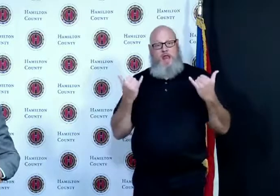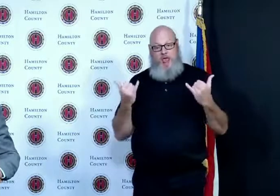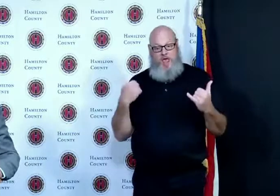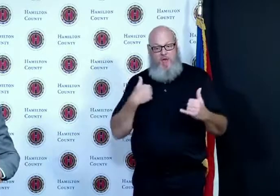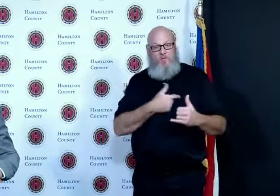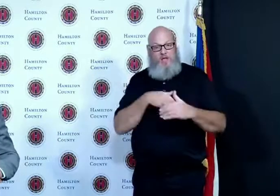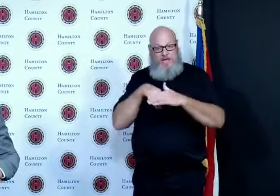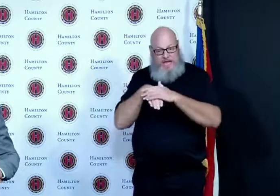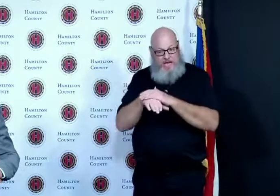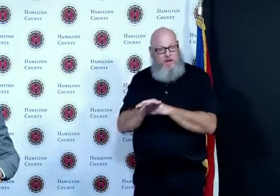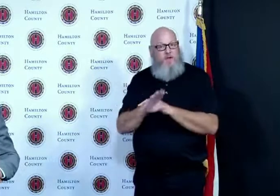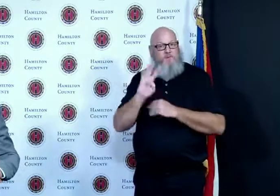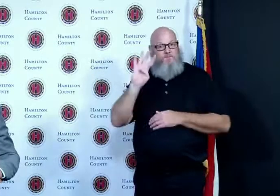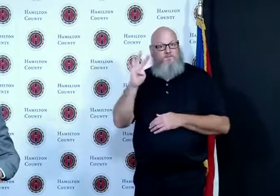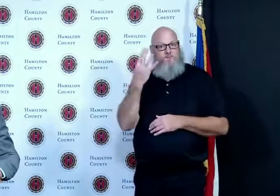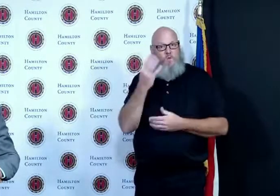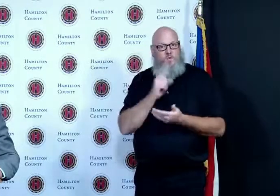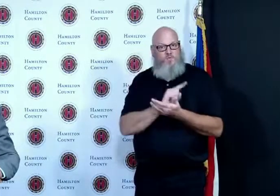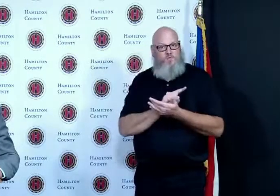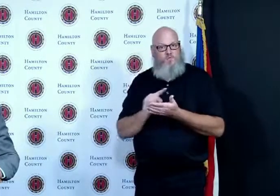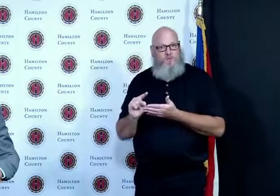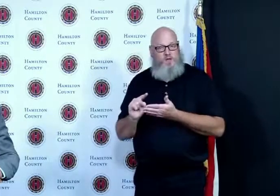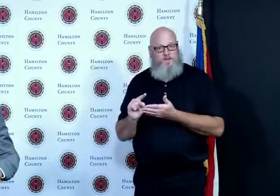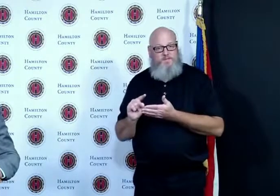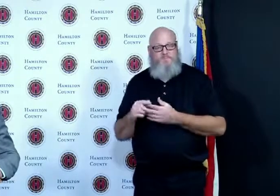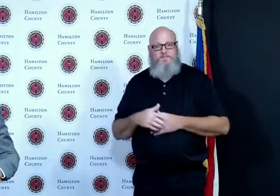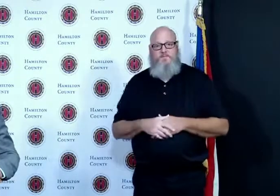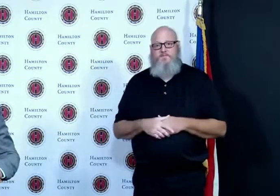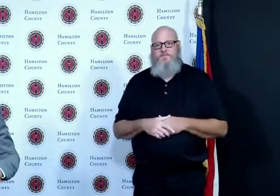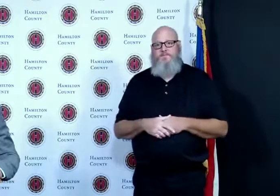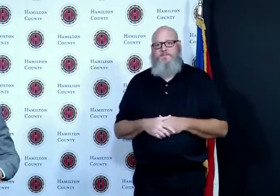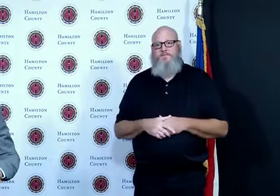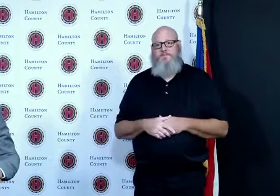hospital systems have been doing so for about five weeks so it's really easy to lose sight